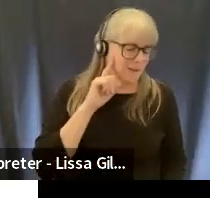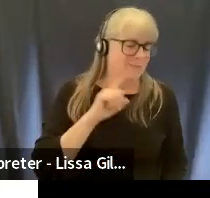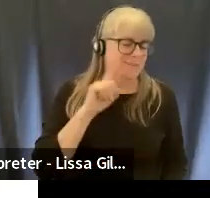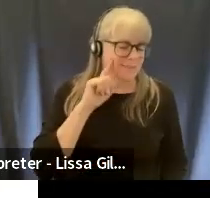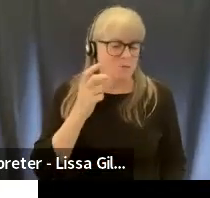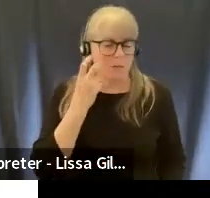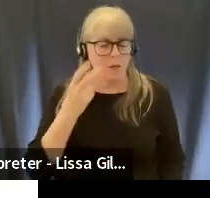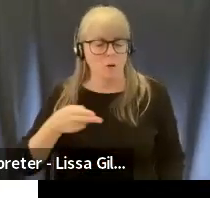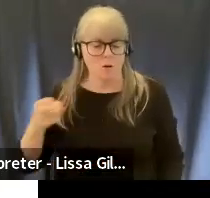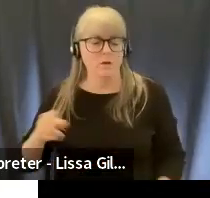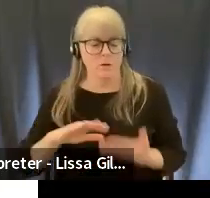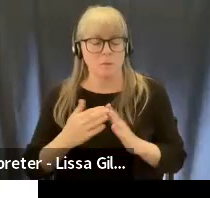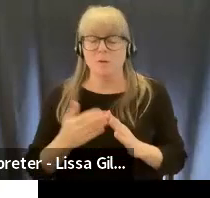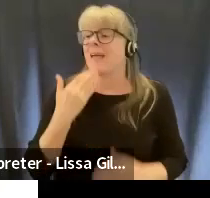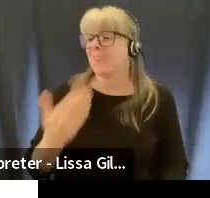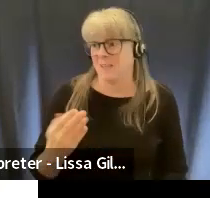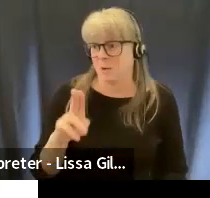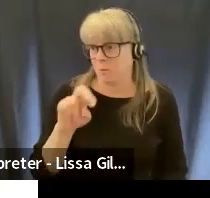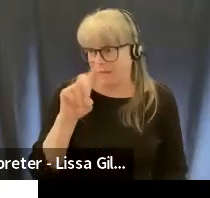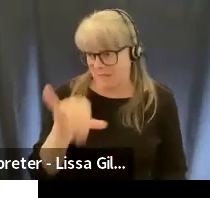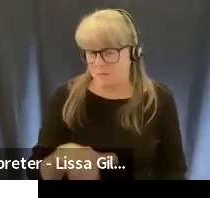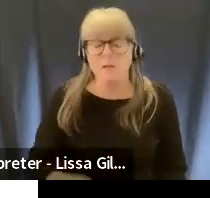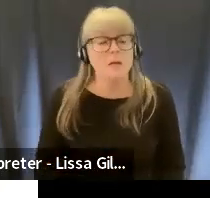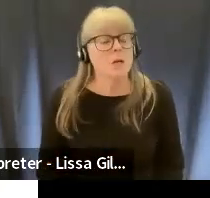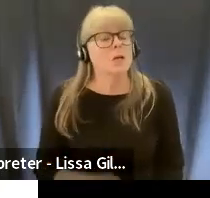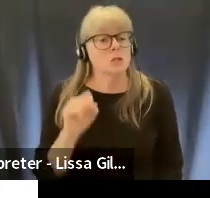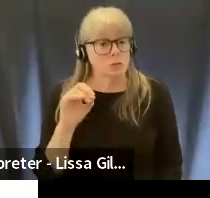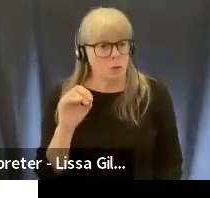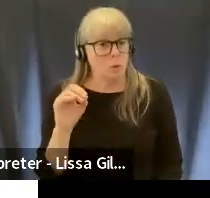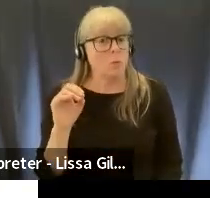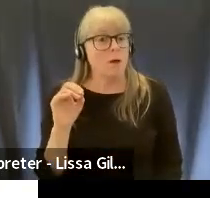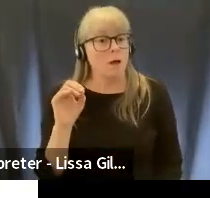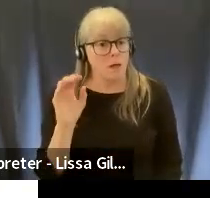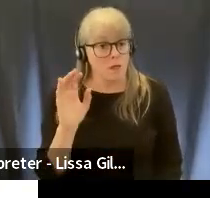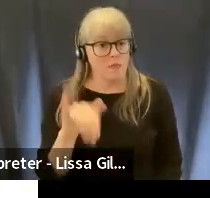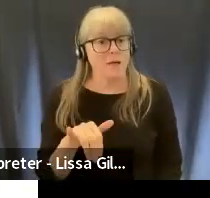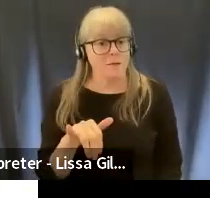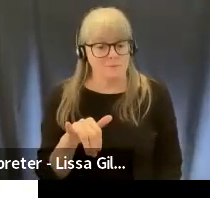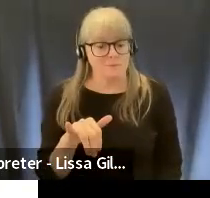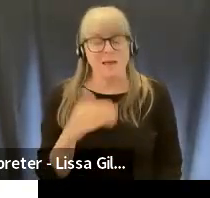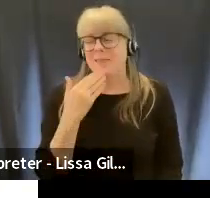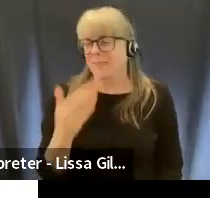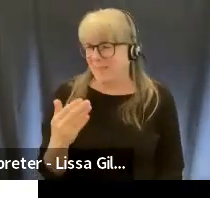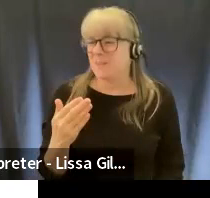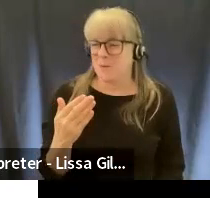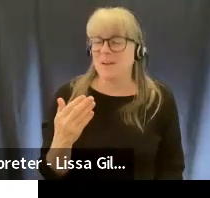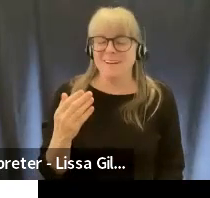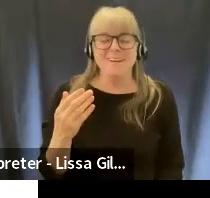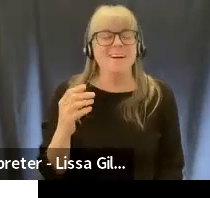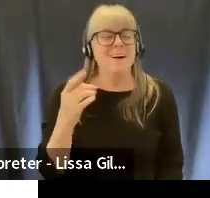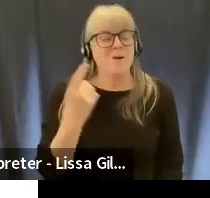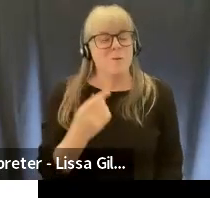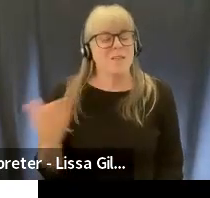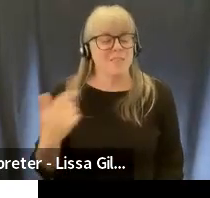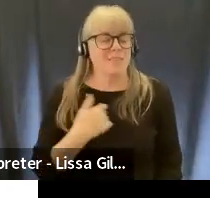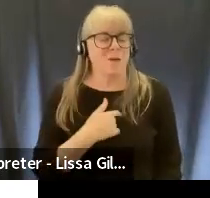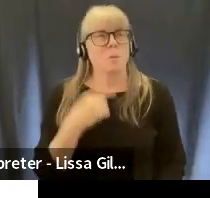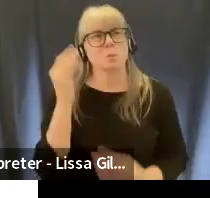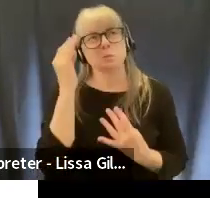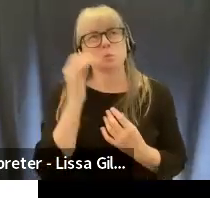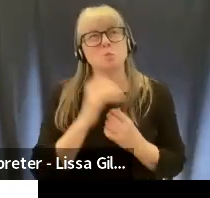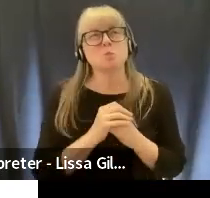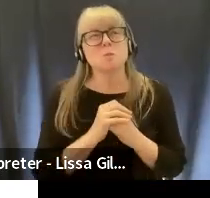Thank you. Brandy. And so that we so and thank you, brandy, because one of the things that we thought about was, Oh, okay.